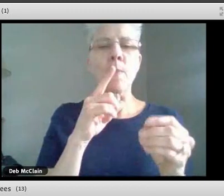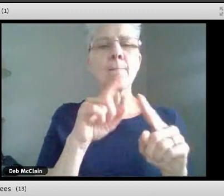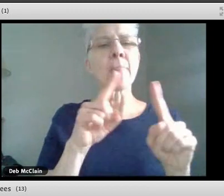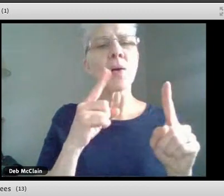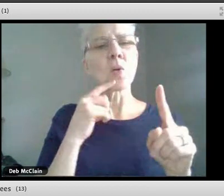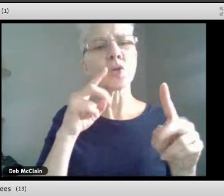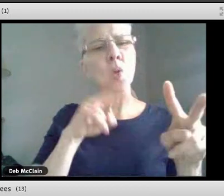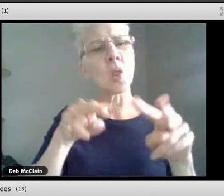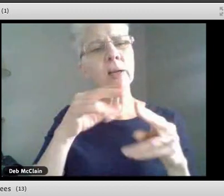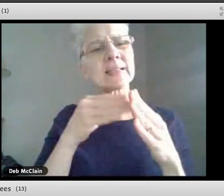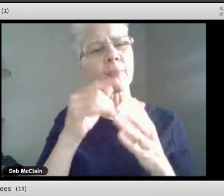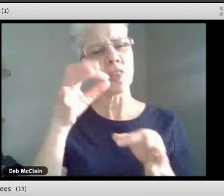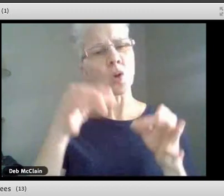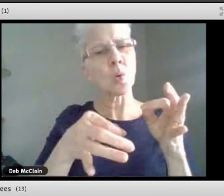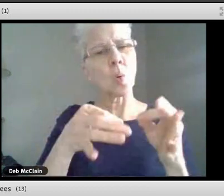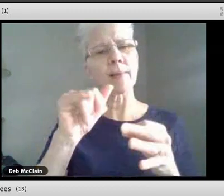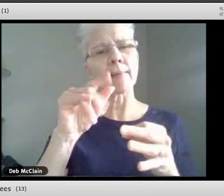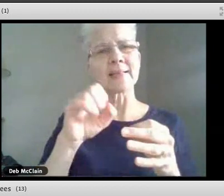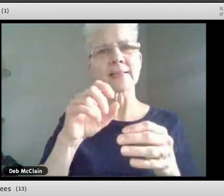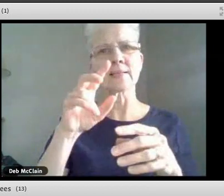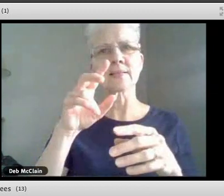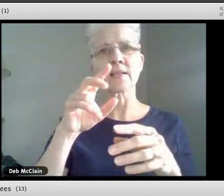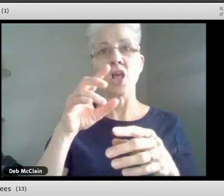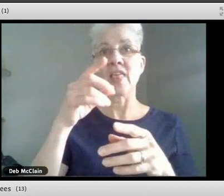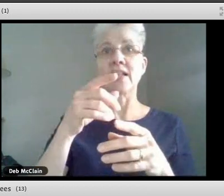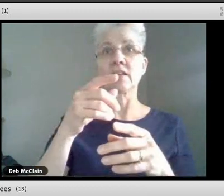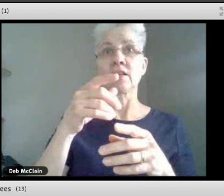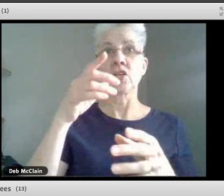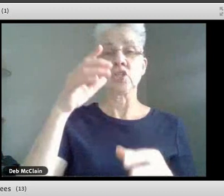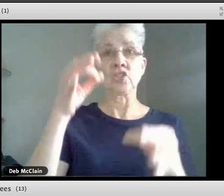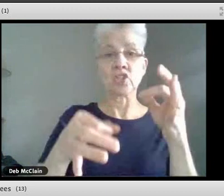and different things, the judges are ranking websites